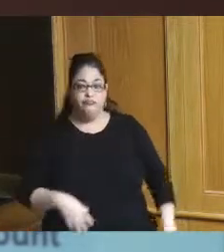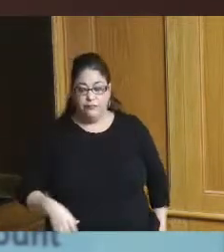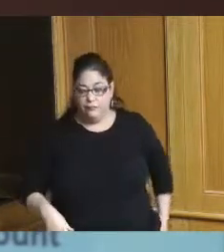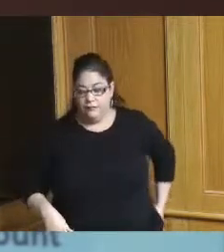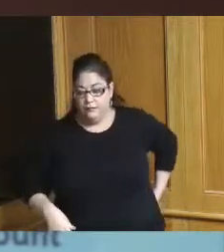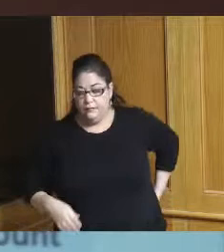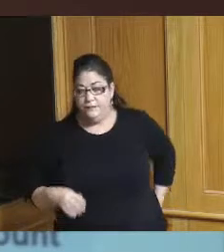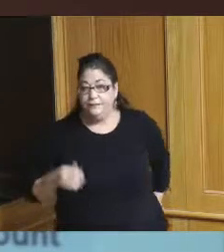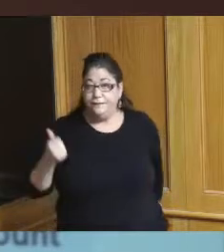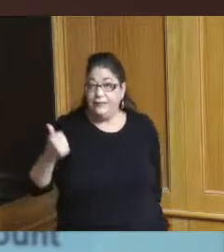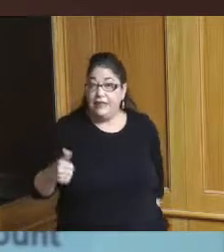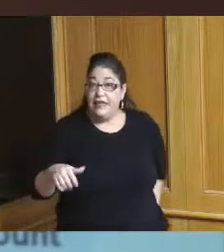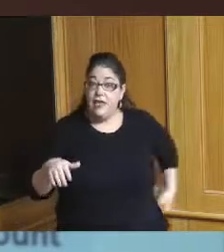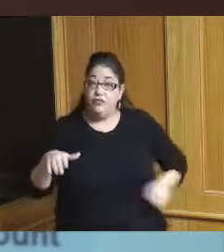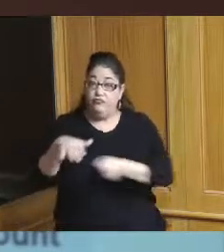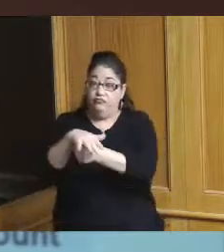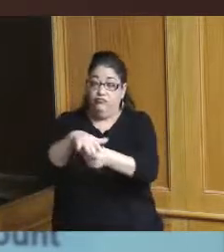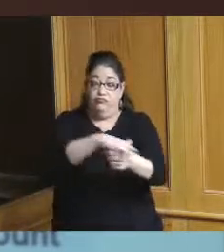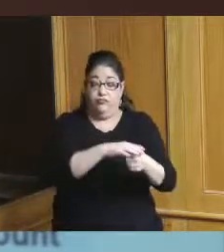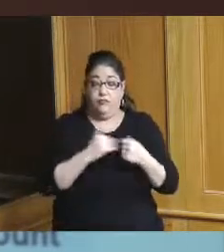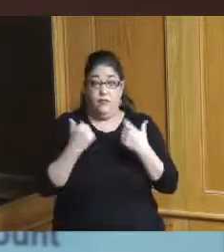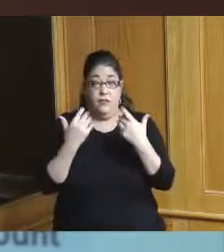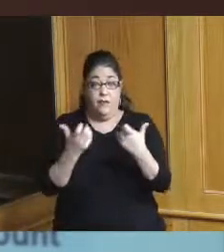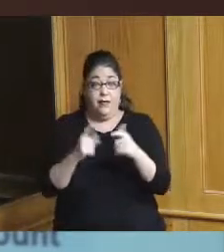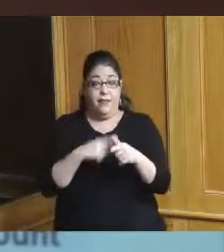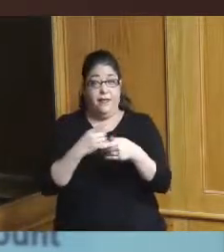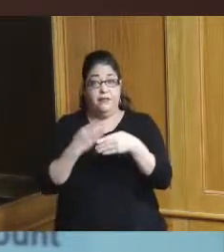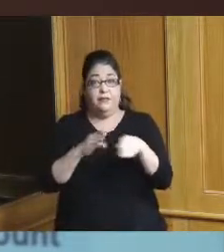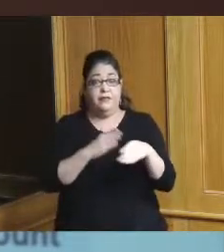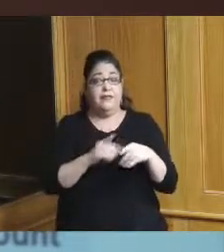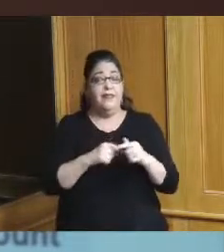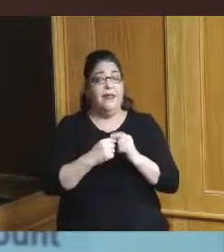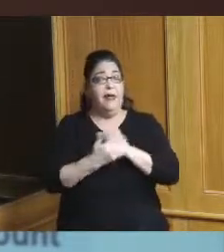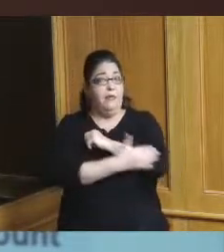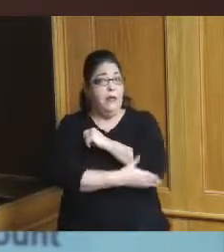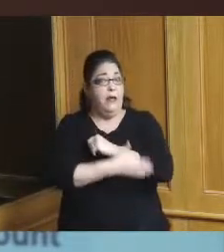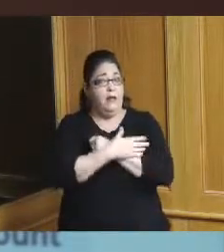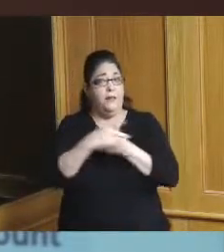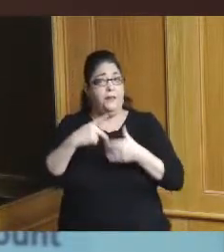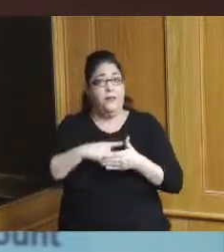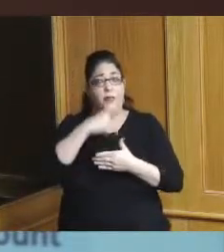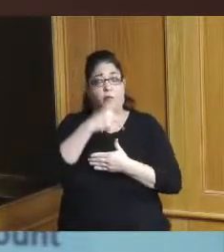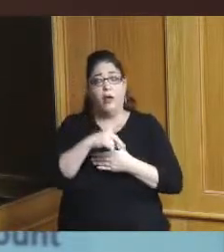and help work with us on and then county-wide programs that are have larger scope including